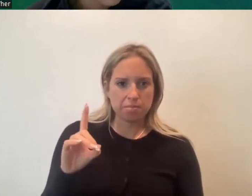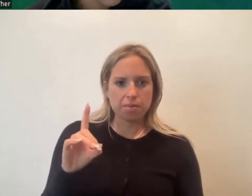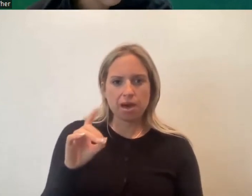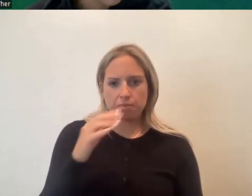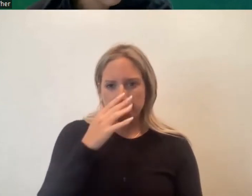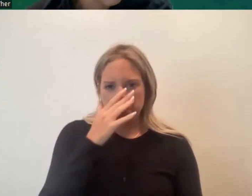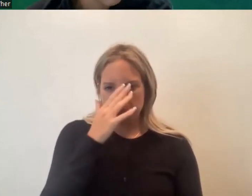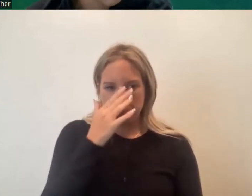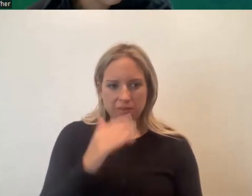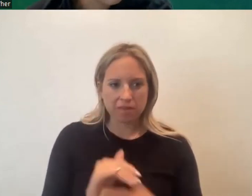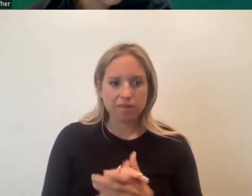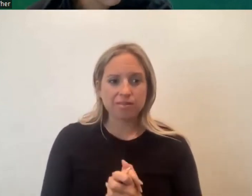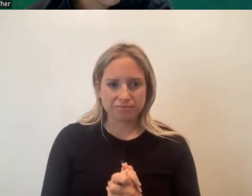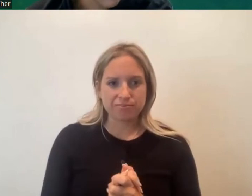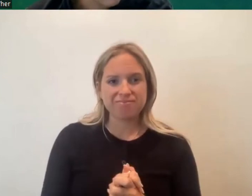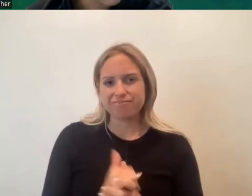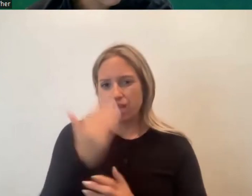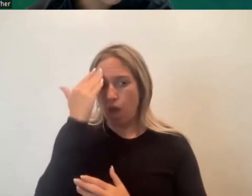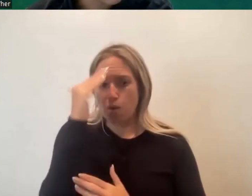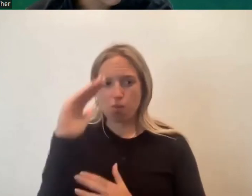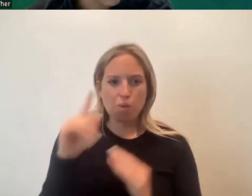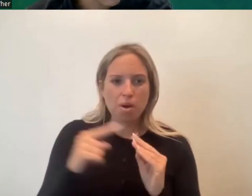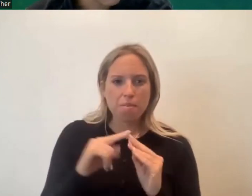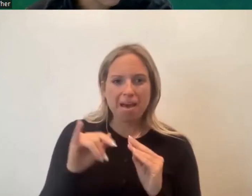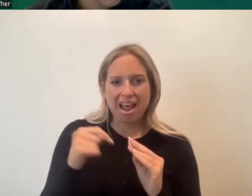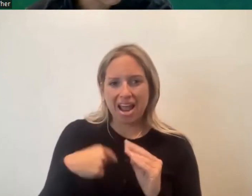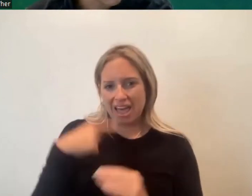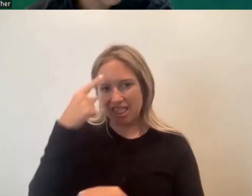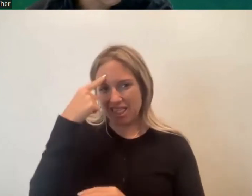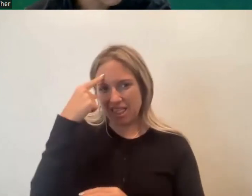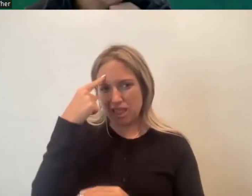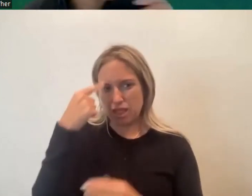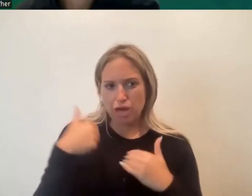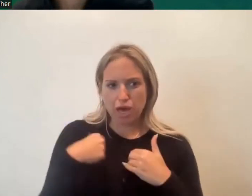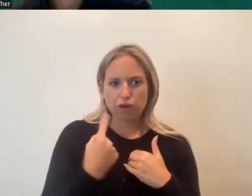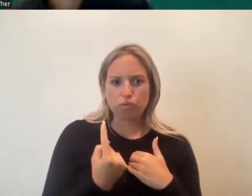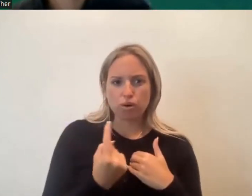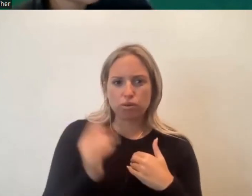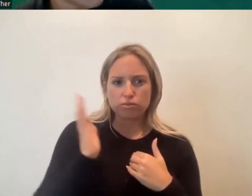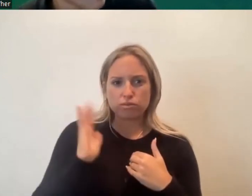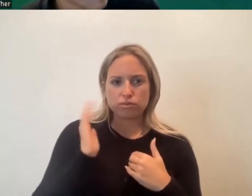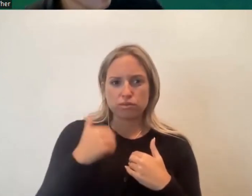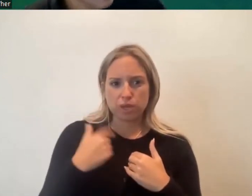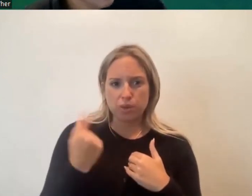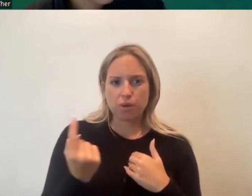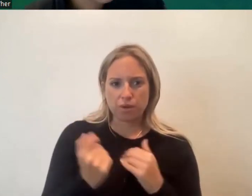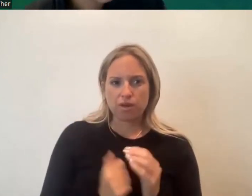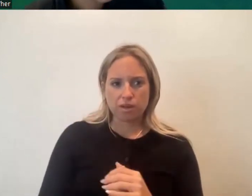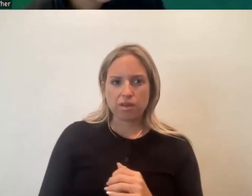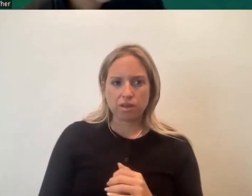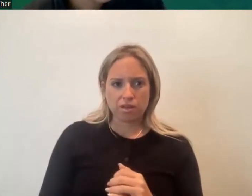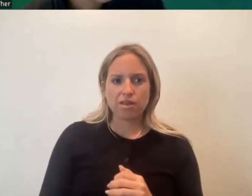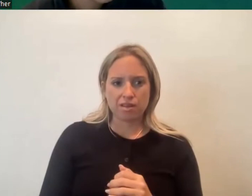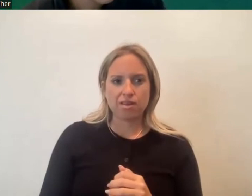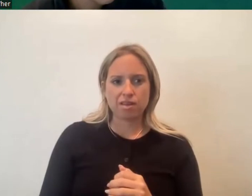I only know that, I think there is one or there at least there was one. Mike: There is.